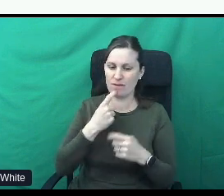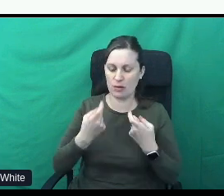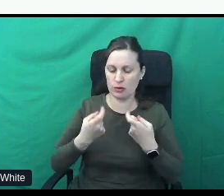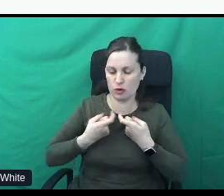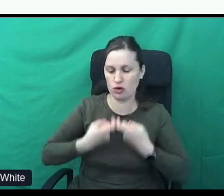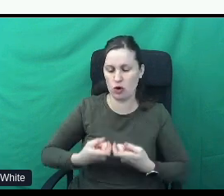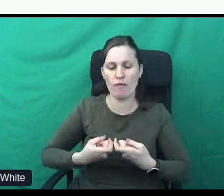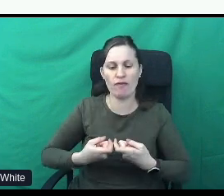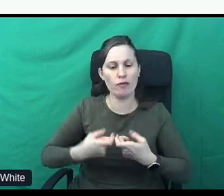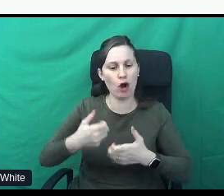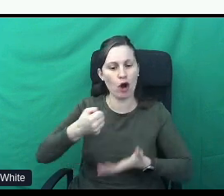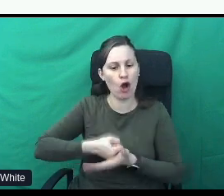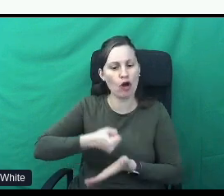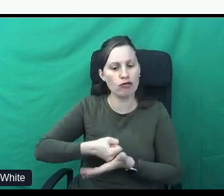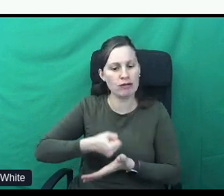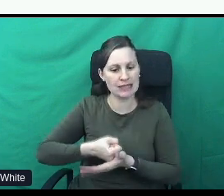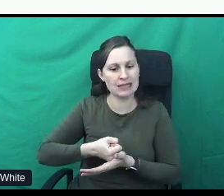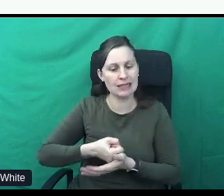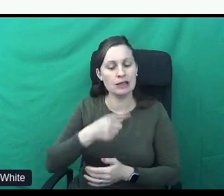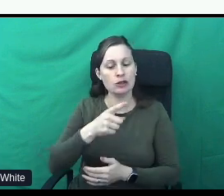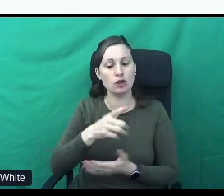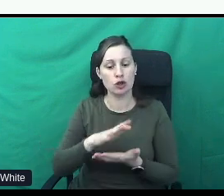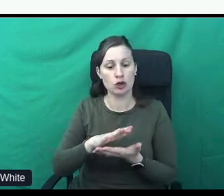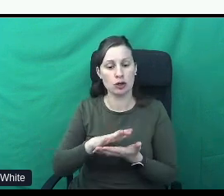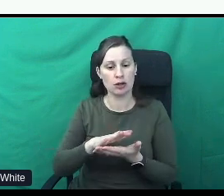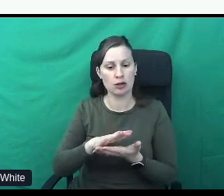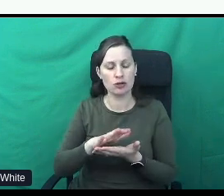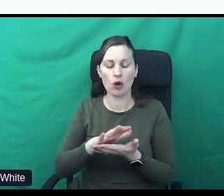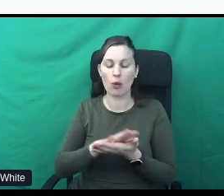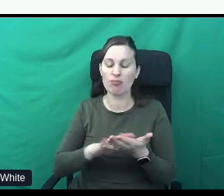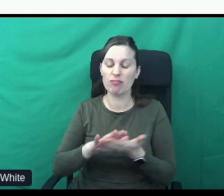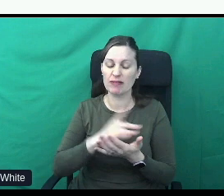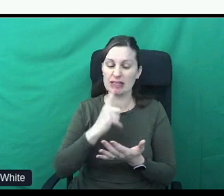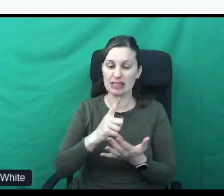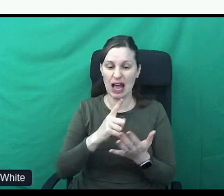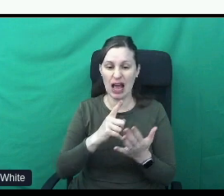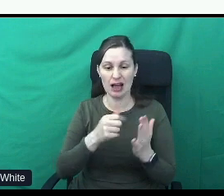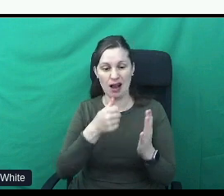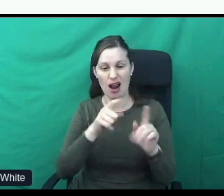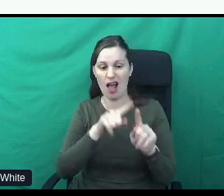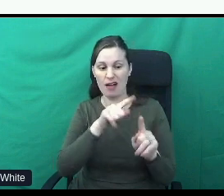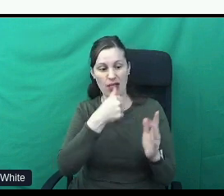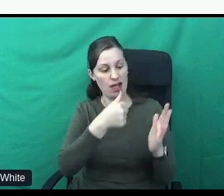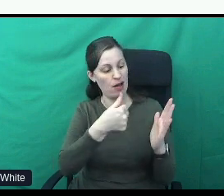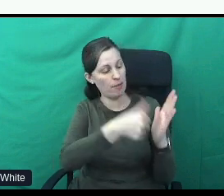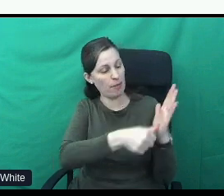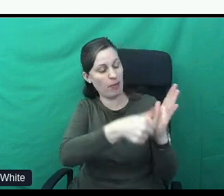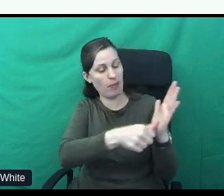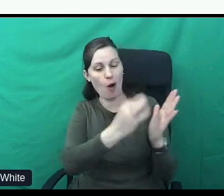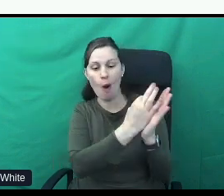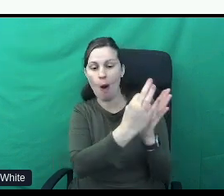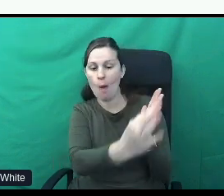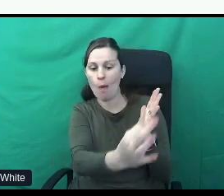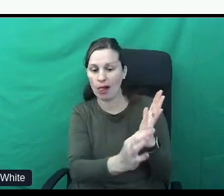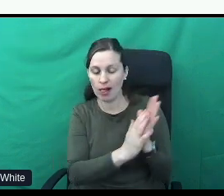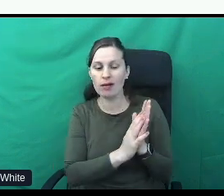So it's saying that it's polyphilic. It's something to patch things up but it's not the foundation.